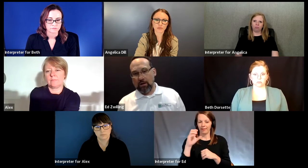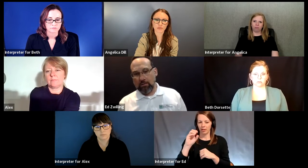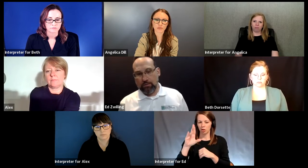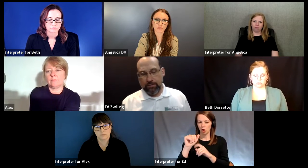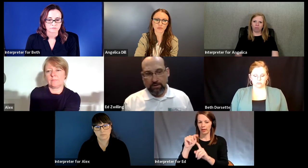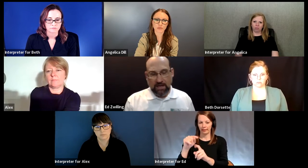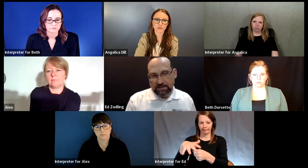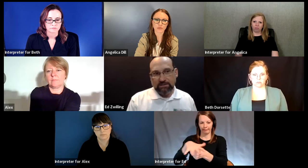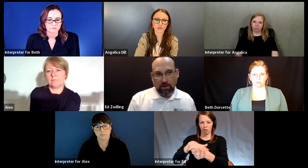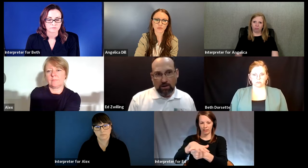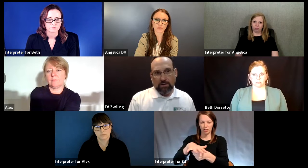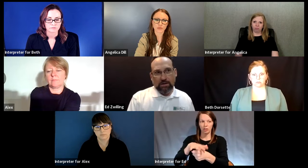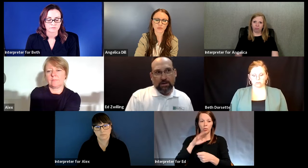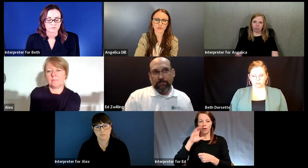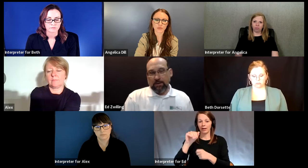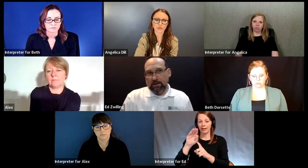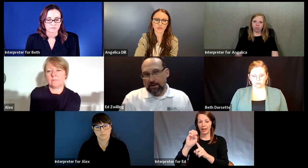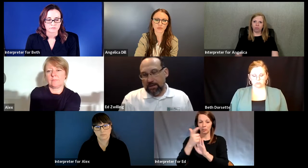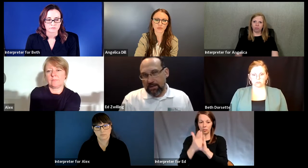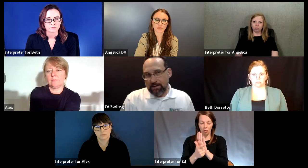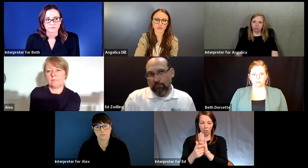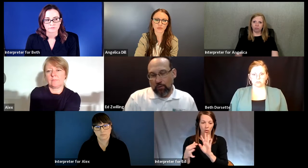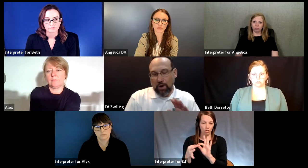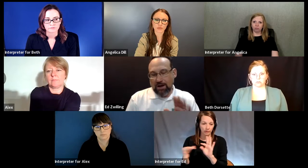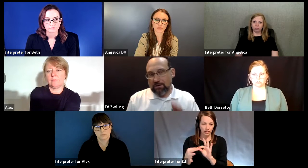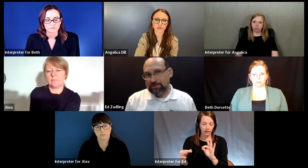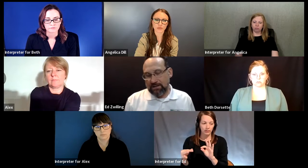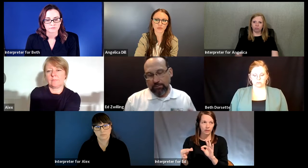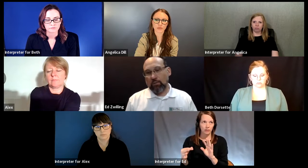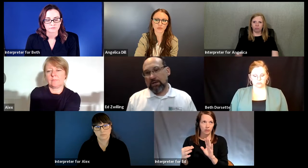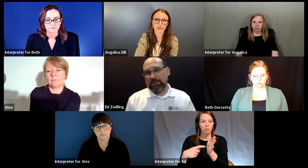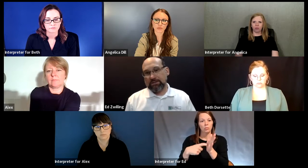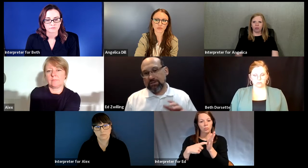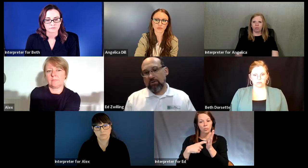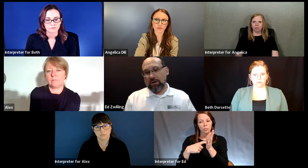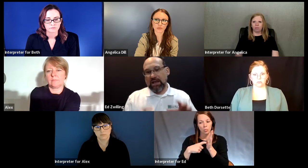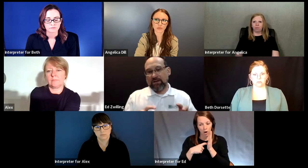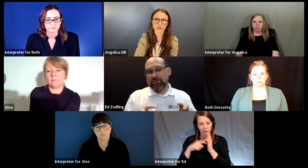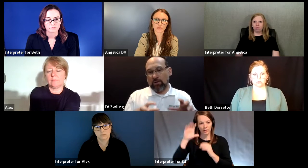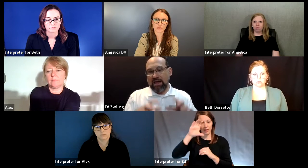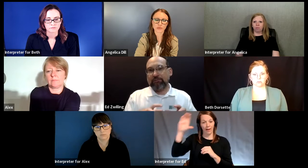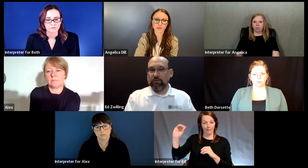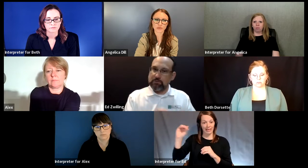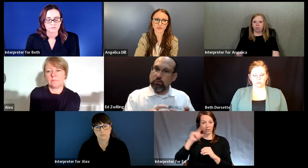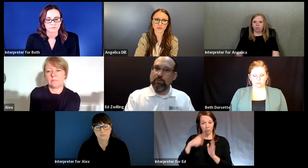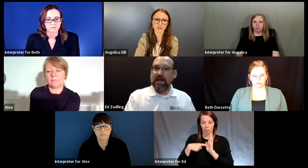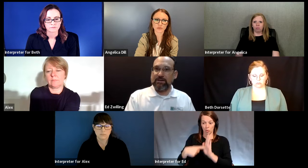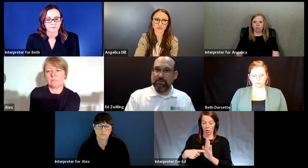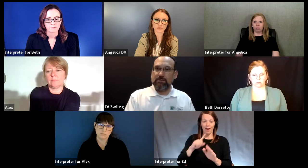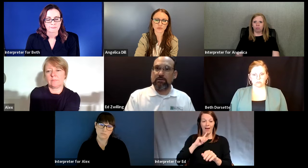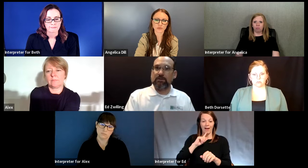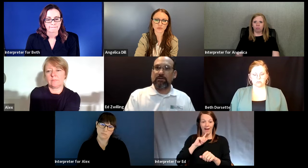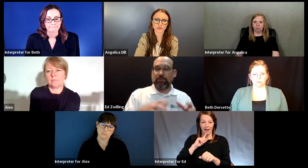where the case law requires the employee to show an actual adverse employment action that